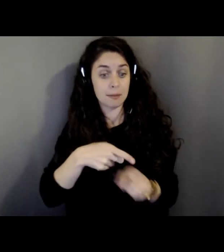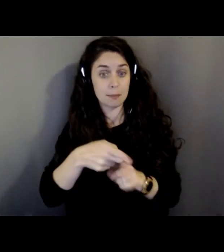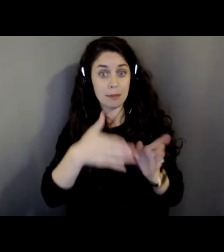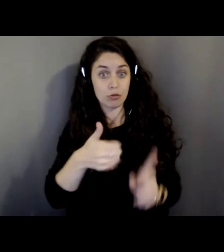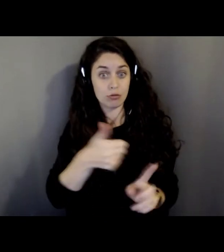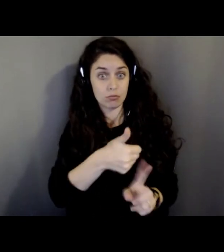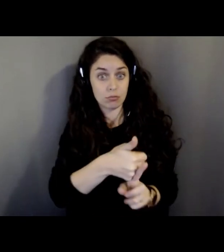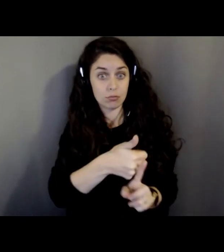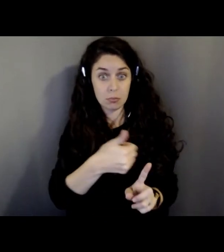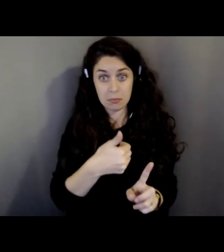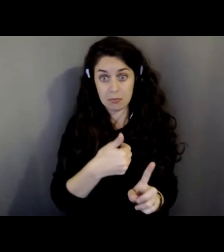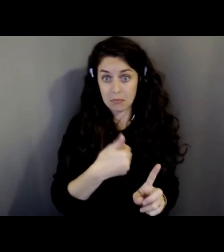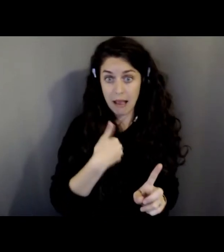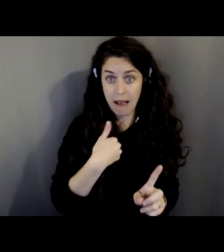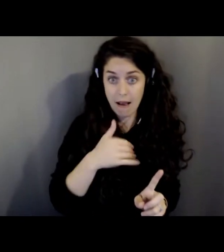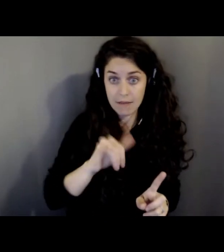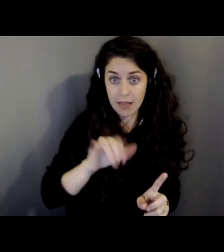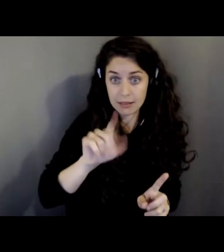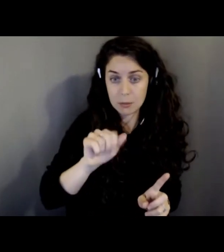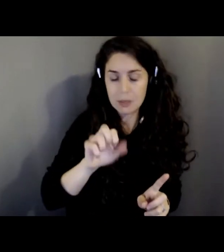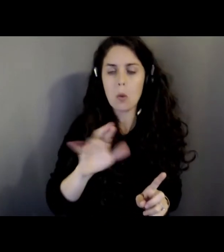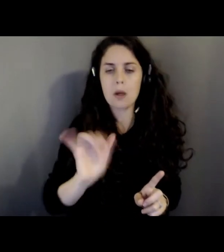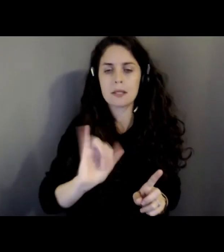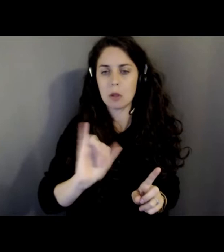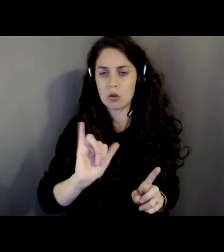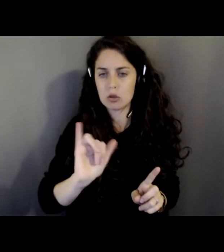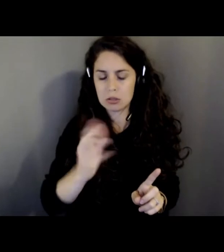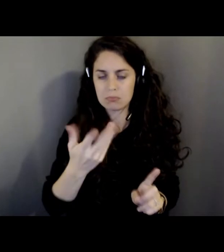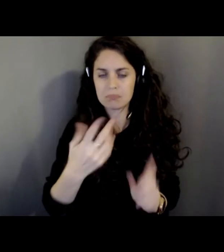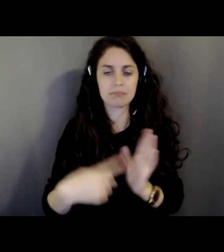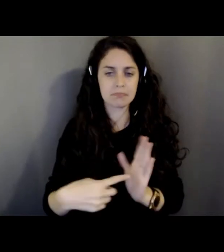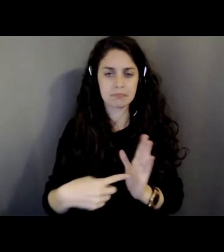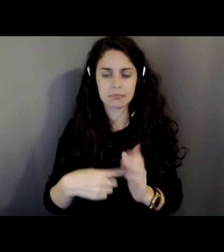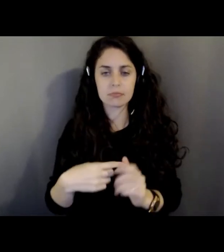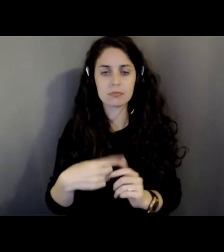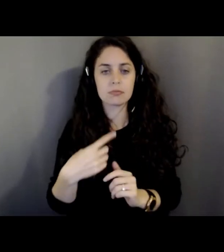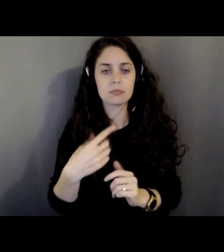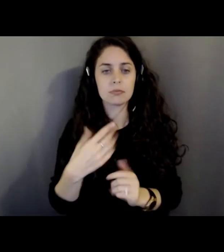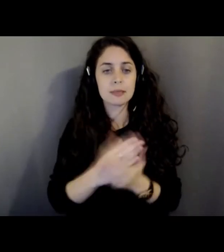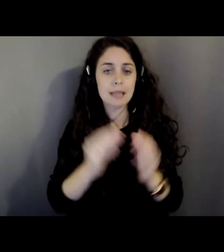a similar disability. For example we have teachers of the visually impaired come and